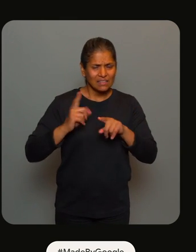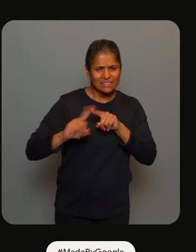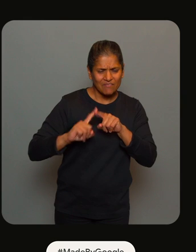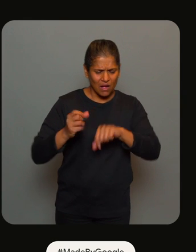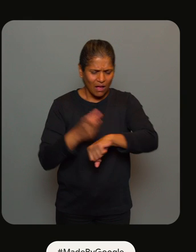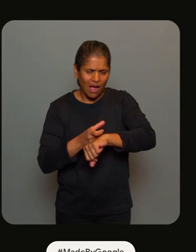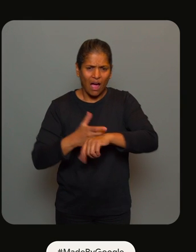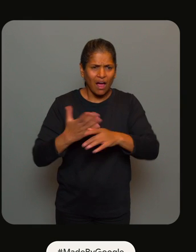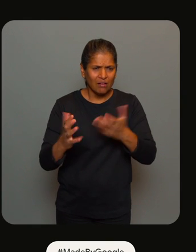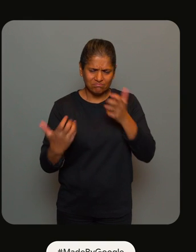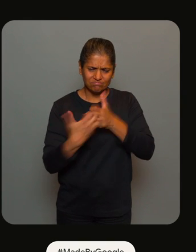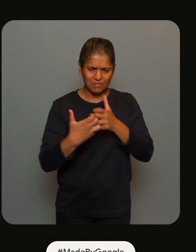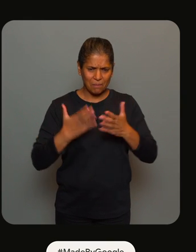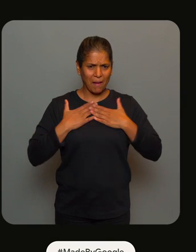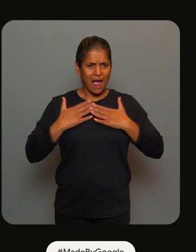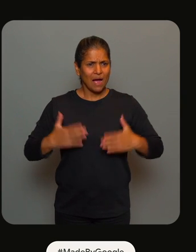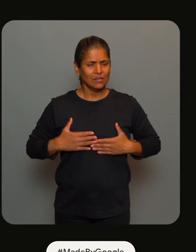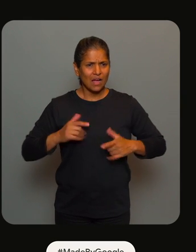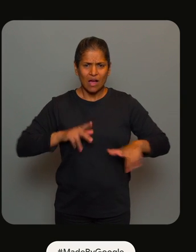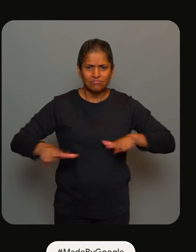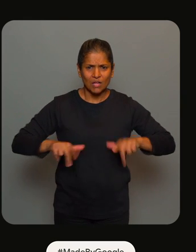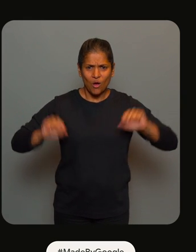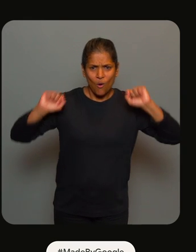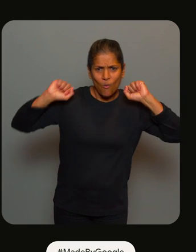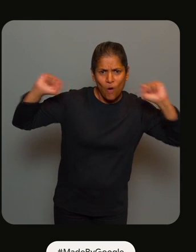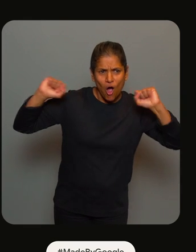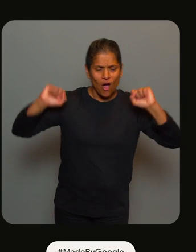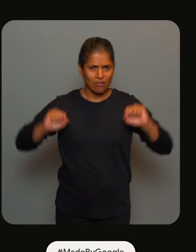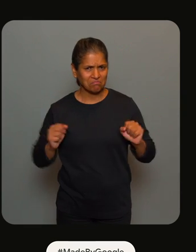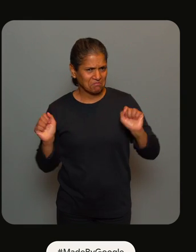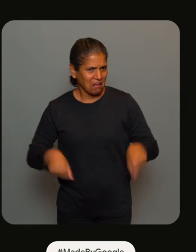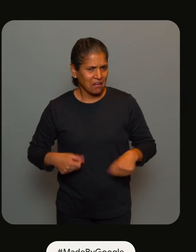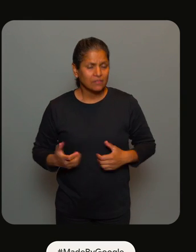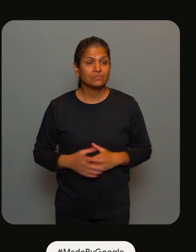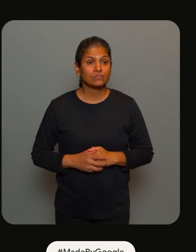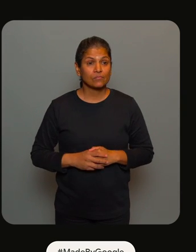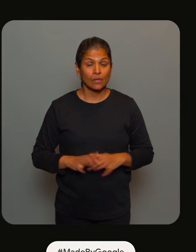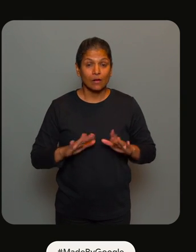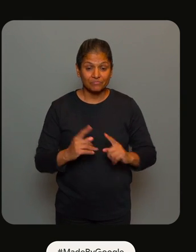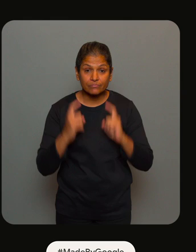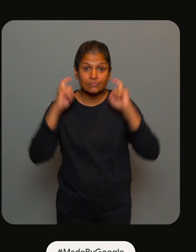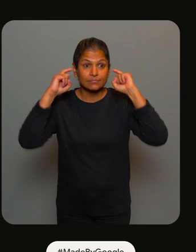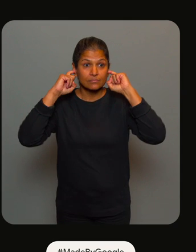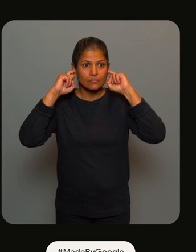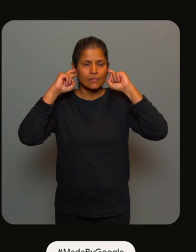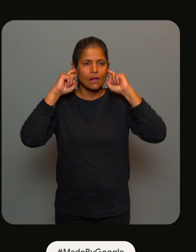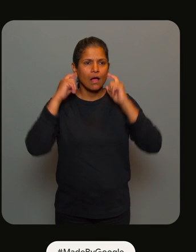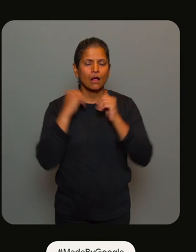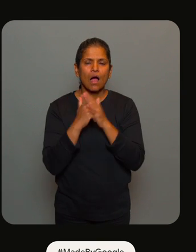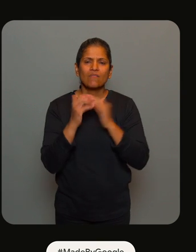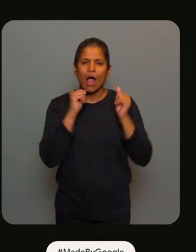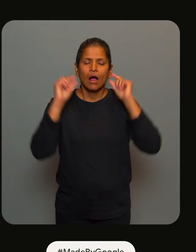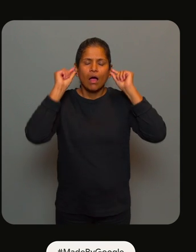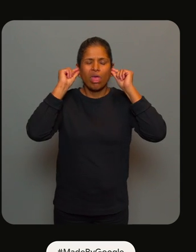climbing. Earbuds need to stay put comfortably and give you hands-free help when you’re in the middle of a long flight or a